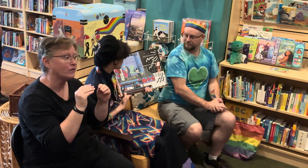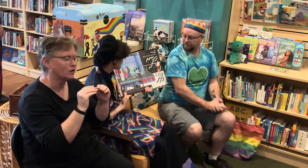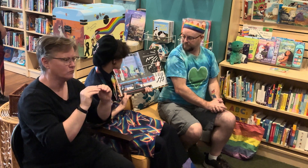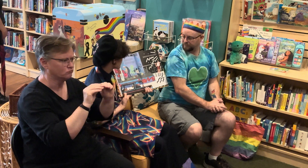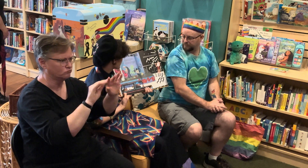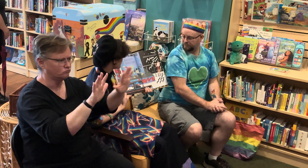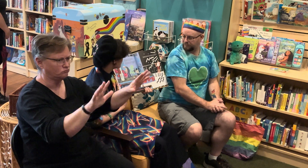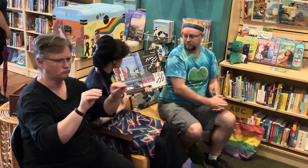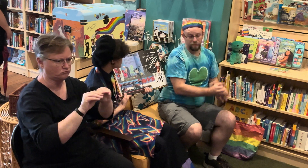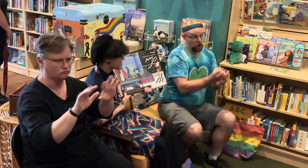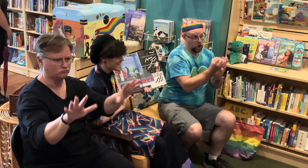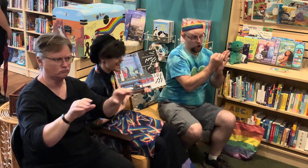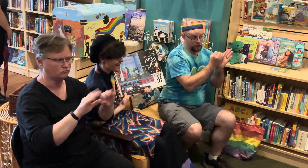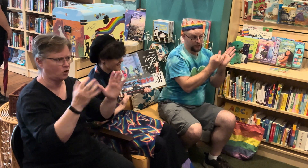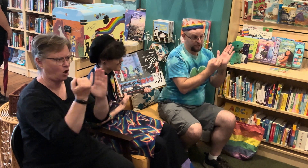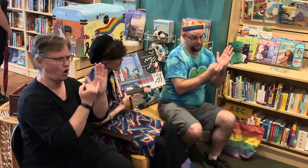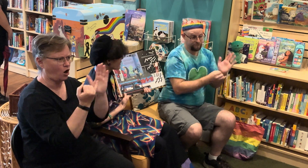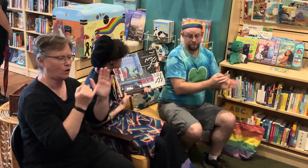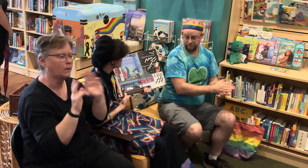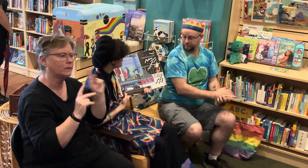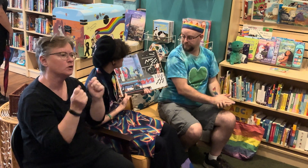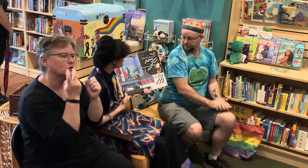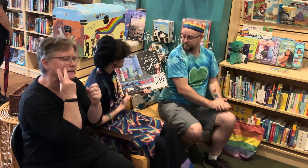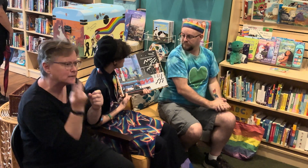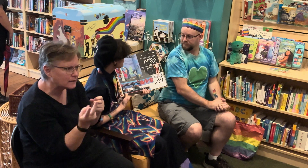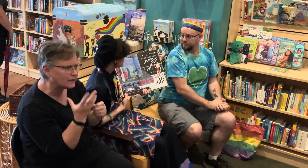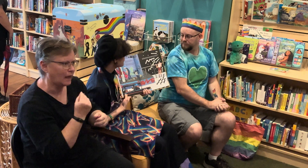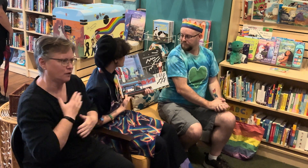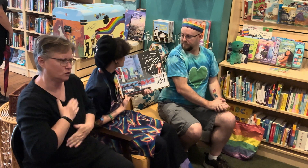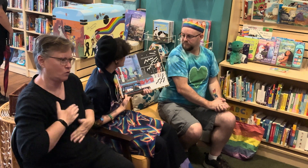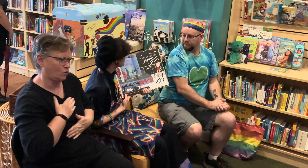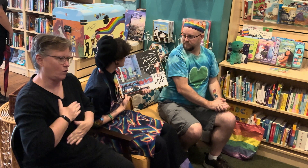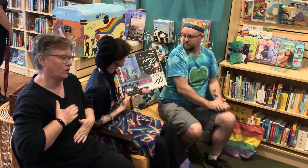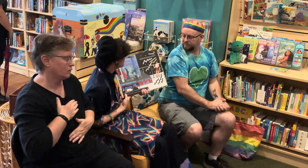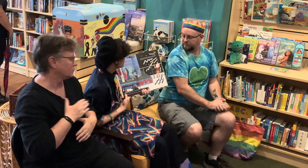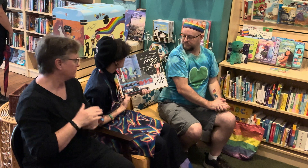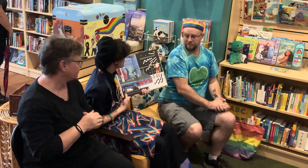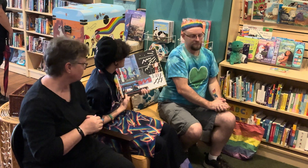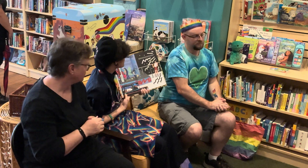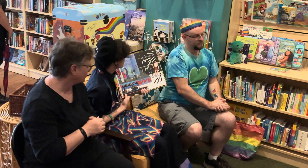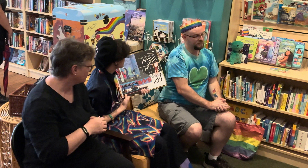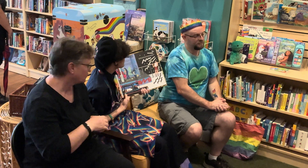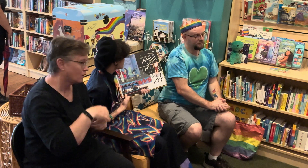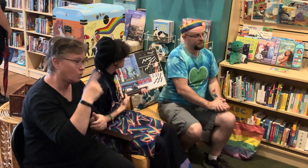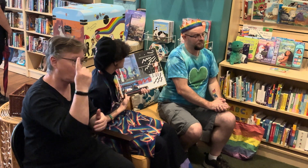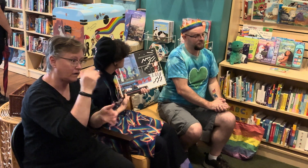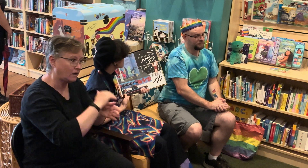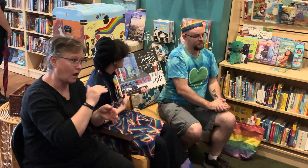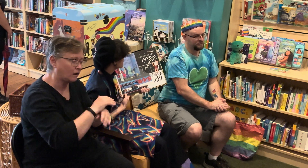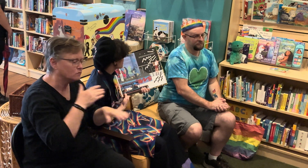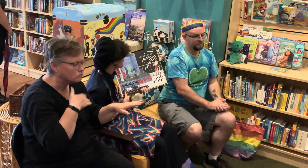streets where people could see and enjoy it. One night when strolling down King Street in the West